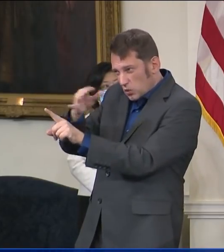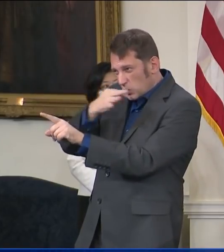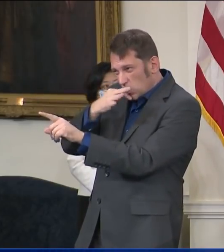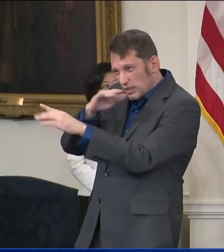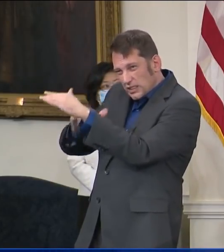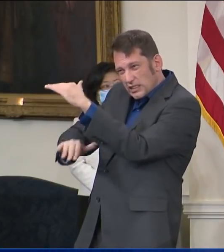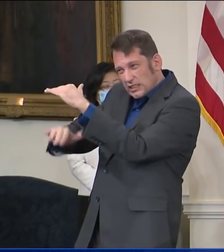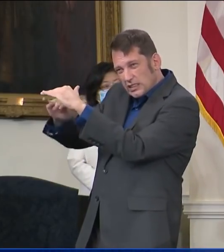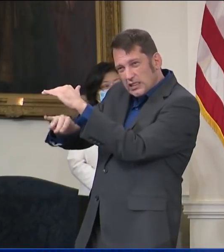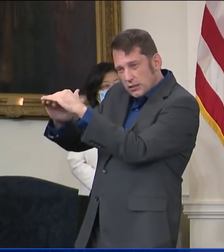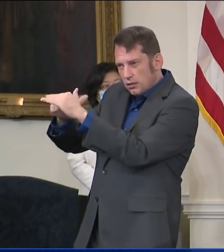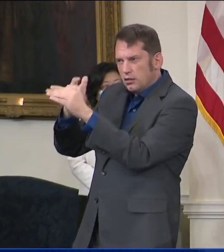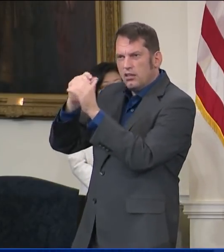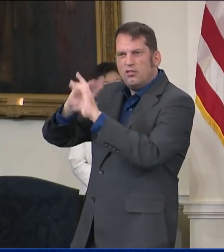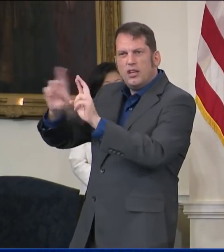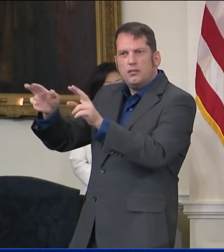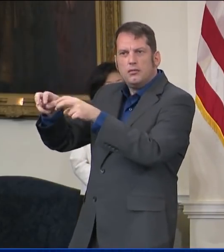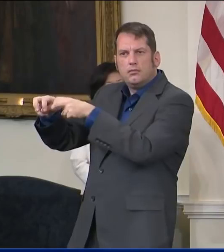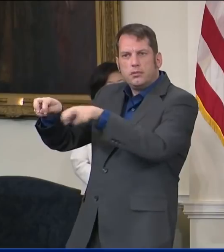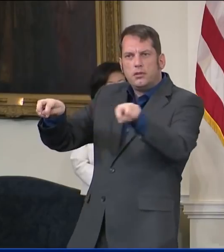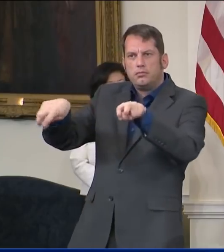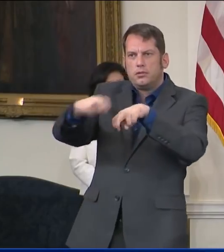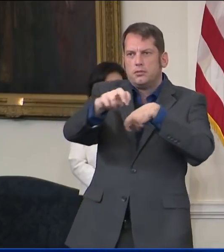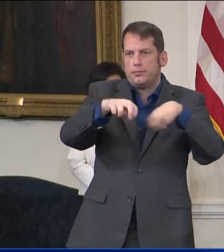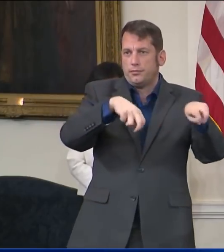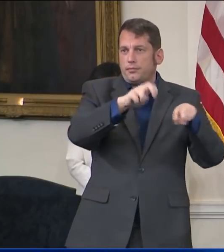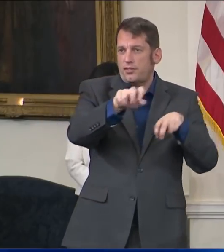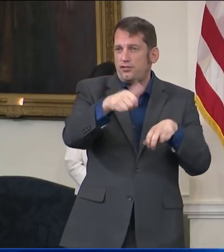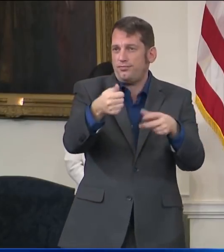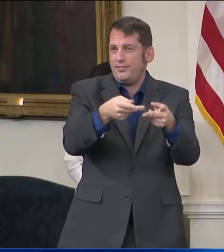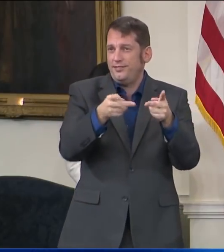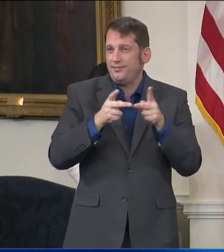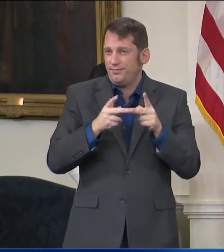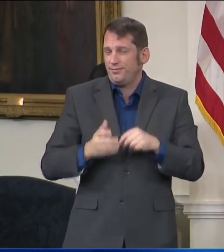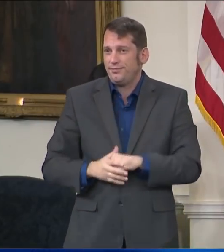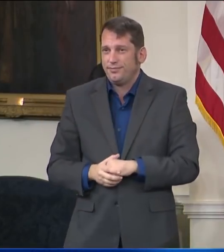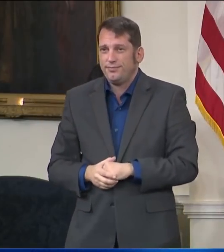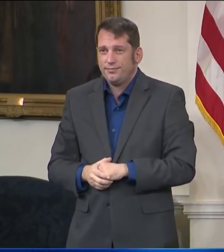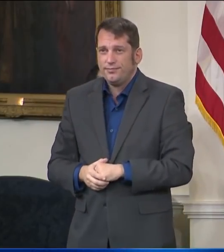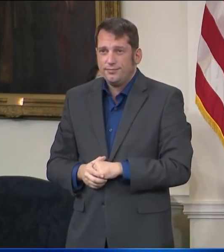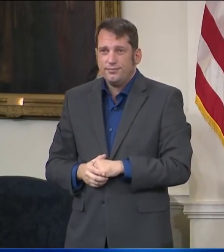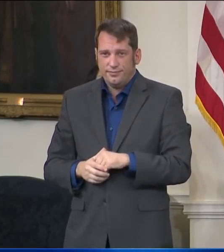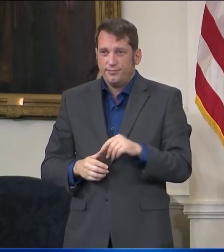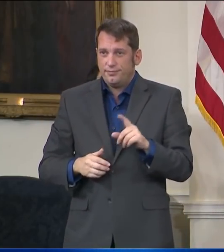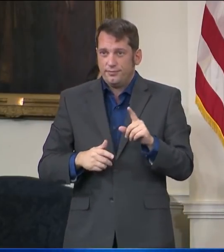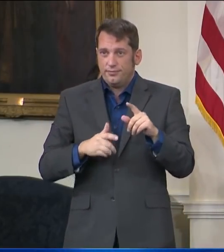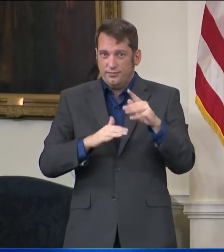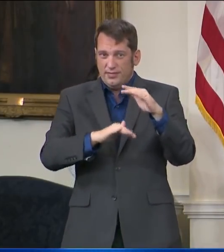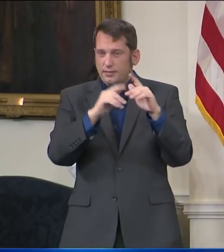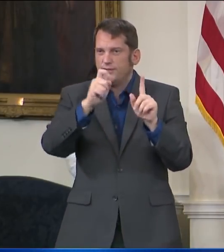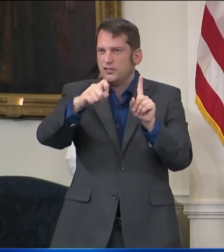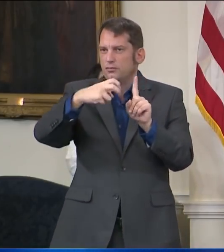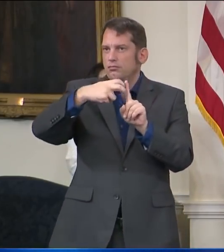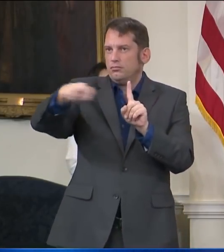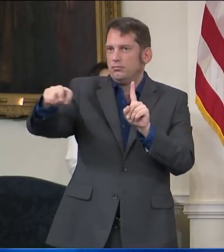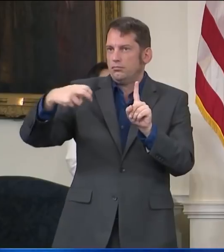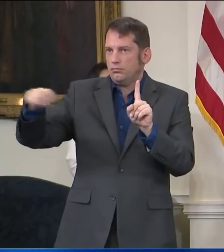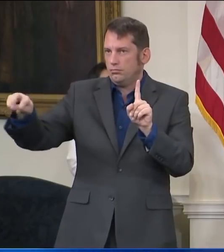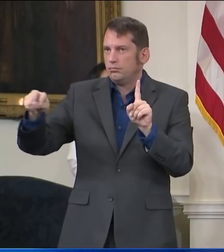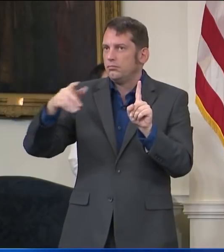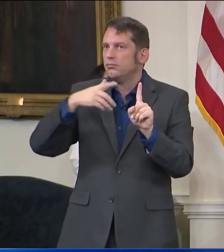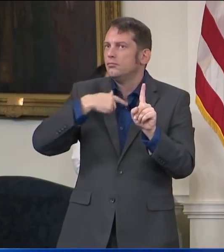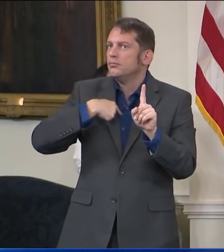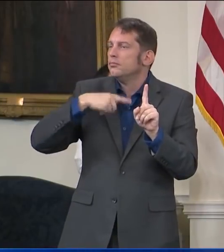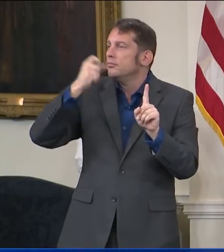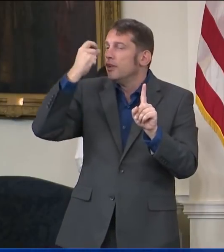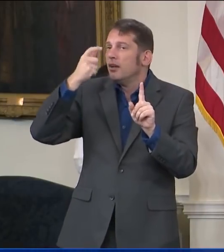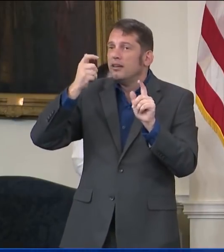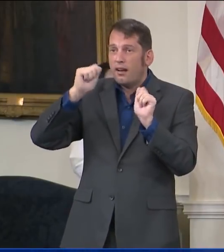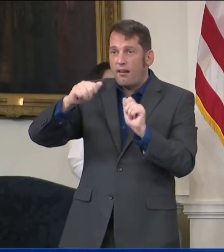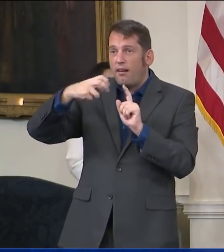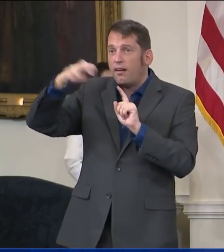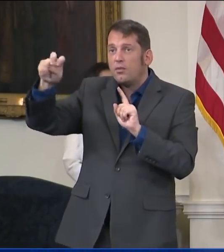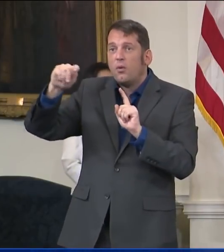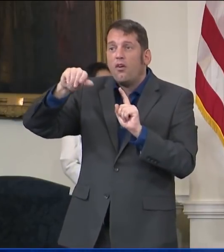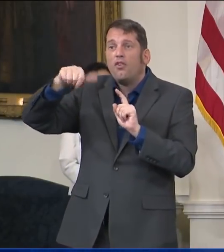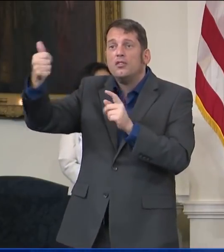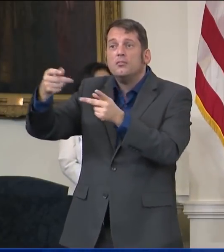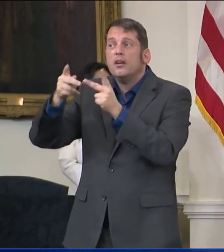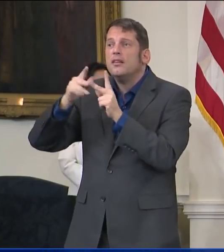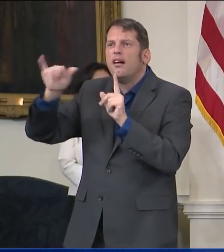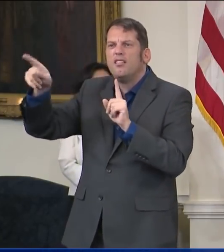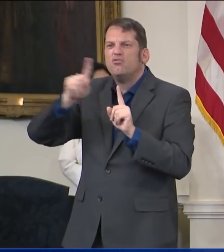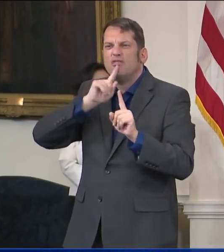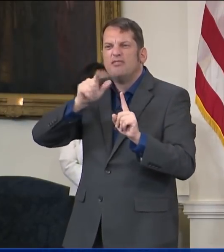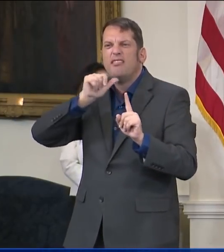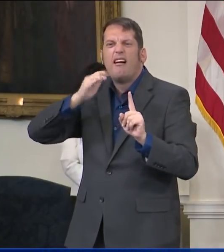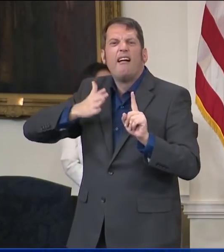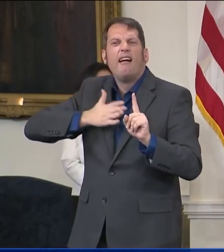INDIVIDUAL HOSPITALS NEED TO GO CRITICAL CARE BED SHOPPING THAT USUALLY TAKES PLACE WITHIN THEIR OWN MEDICAL SYSTEM IGNORIN AVAILABLE BEDS THAT MAYBE EXIST ACTUALLY RELATIVELY CLOSE TO